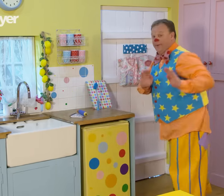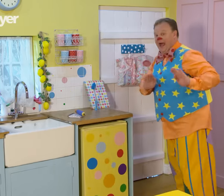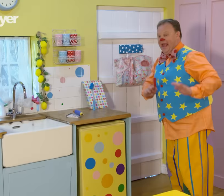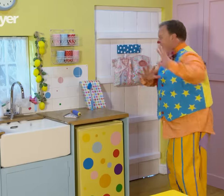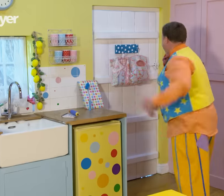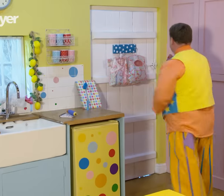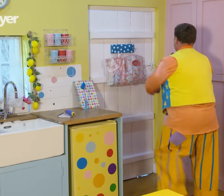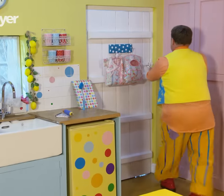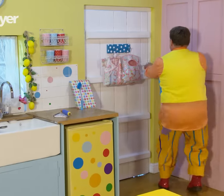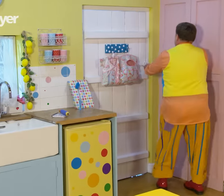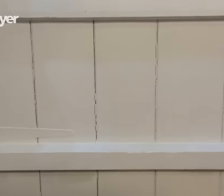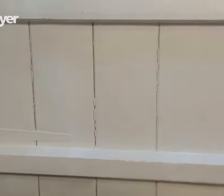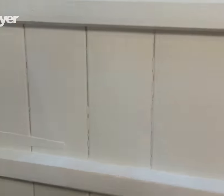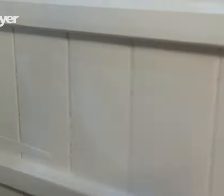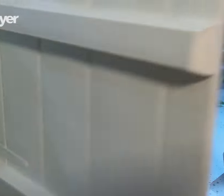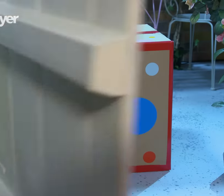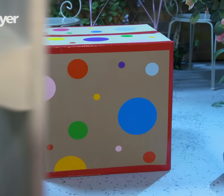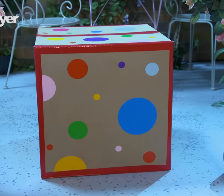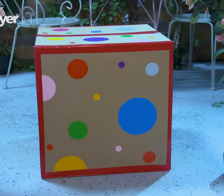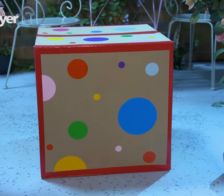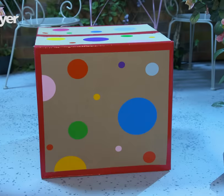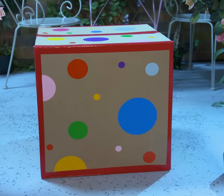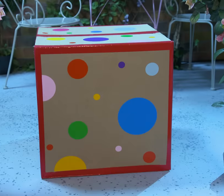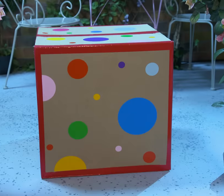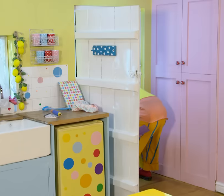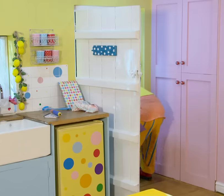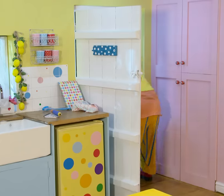wait